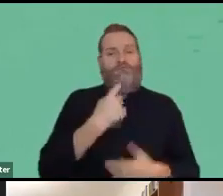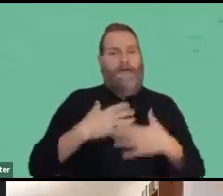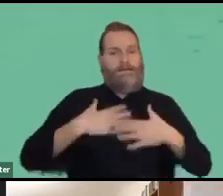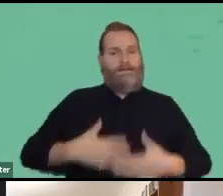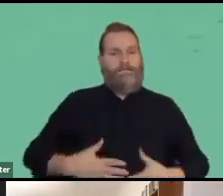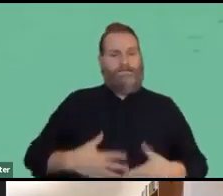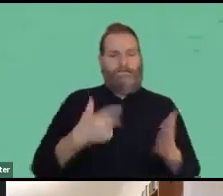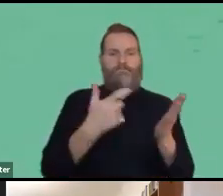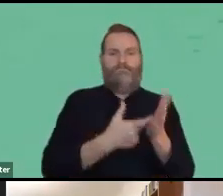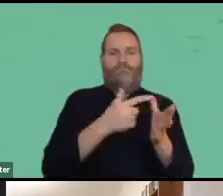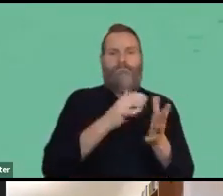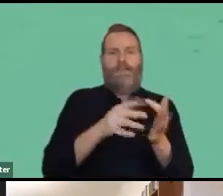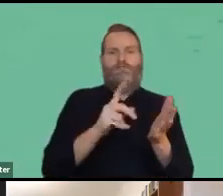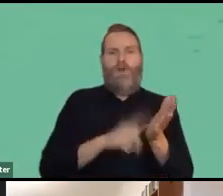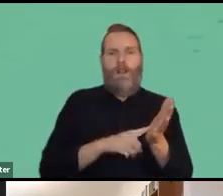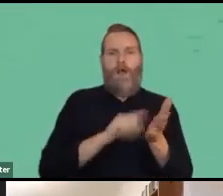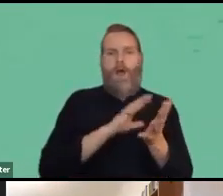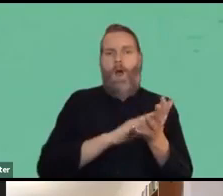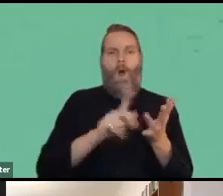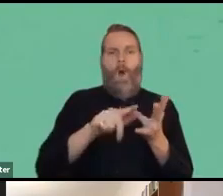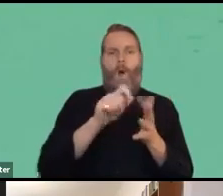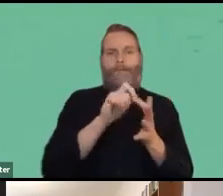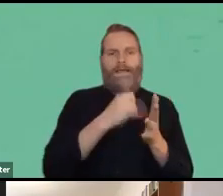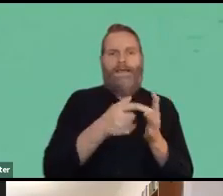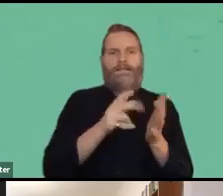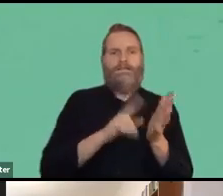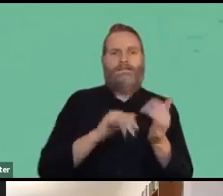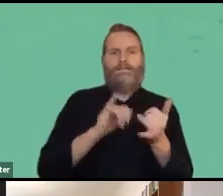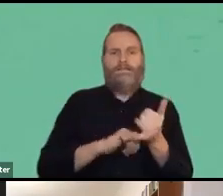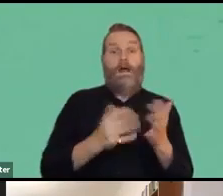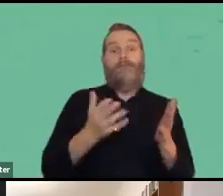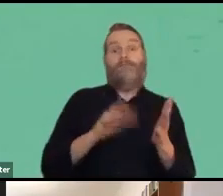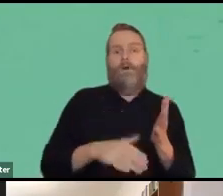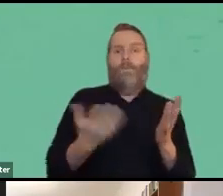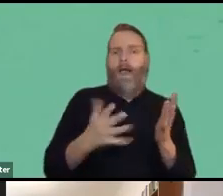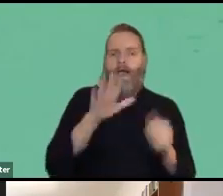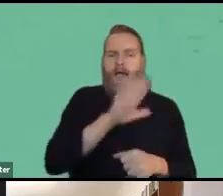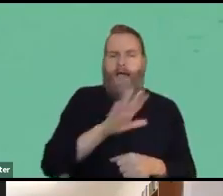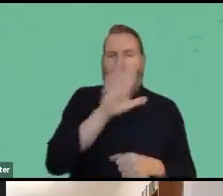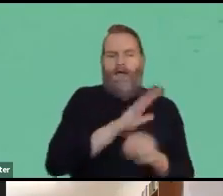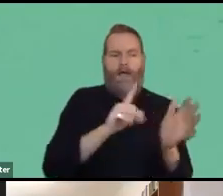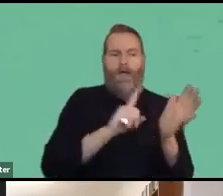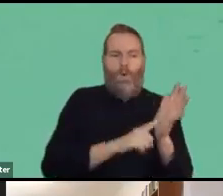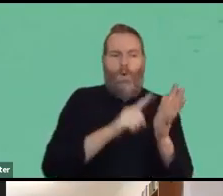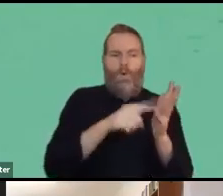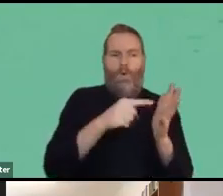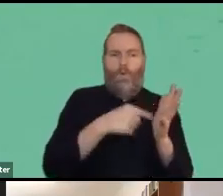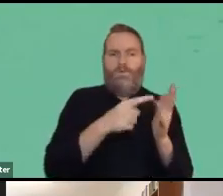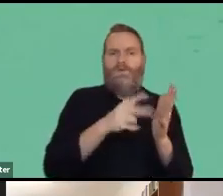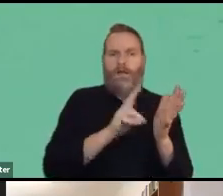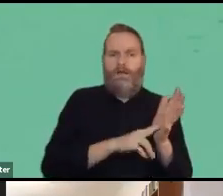debate tonight MP for Luton South since 2019, Rachel was a very proud PCS and Unite member